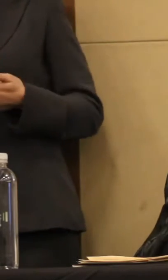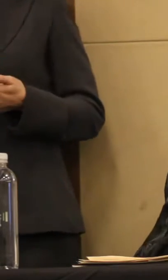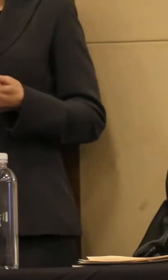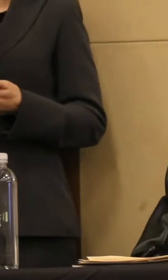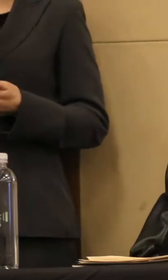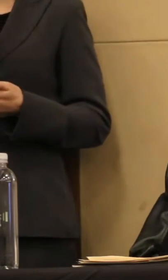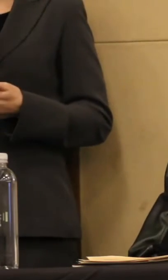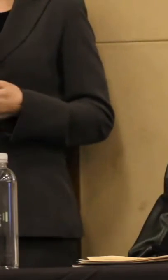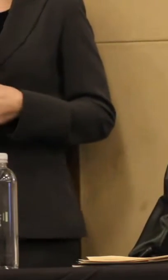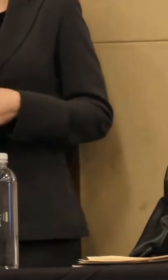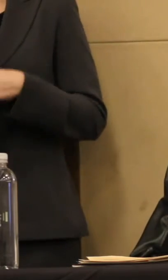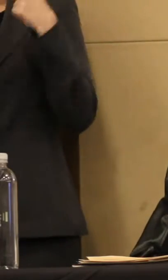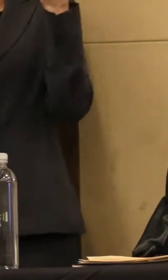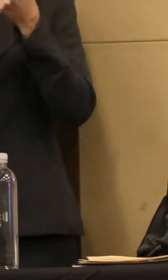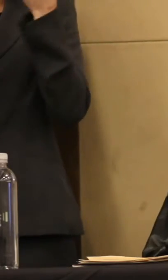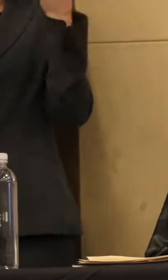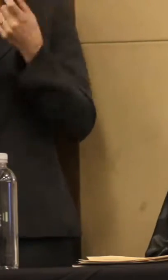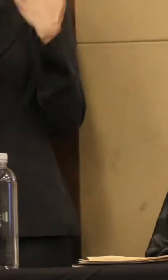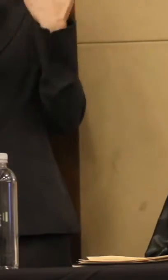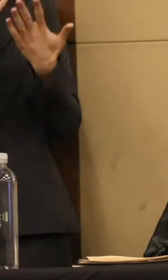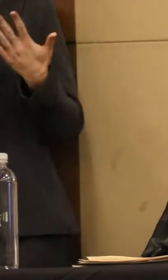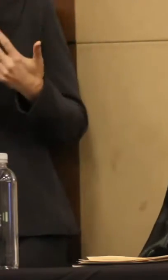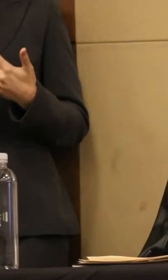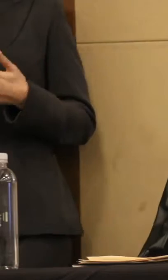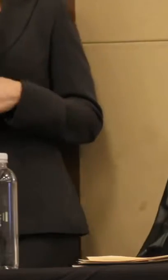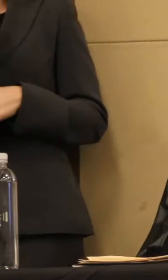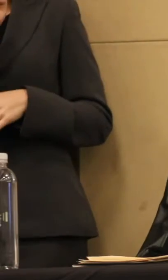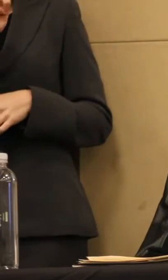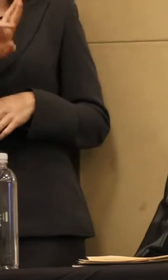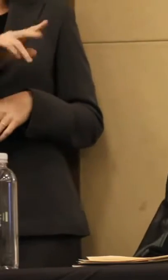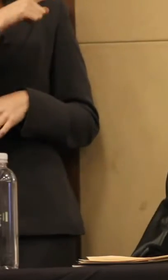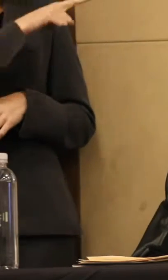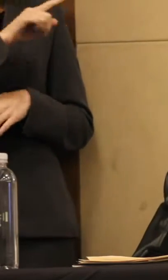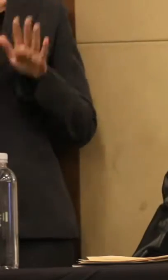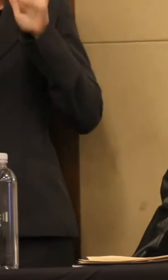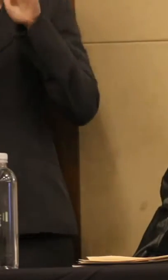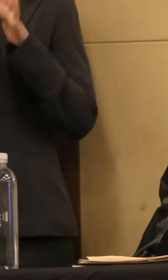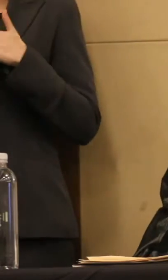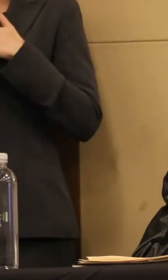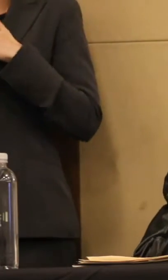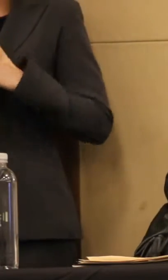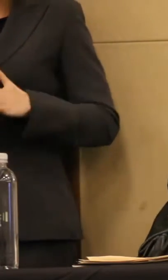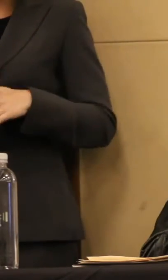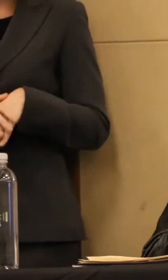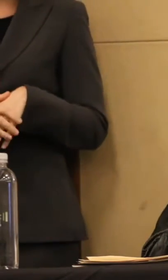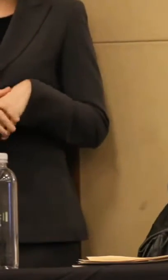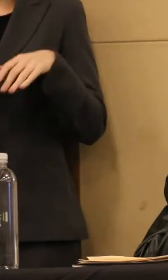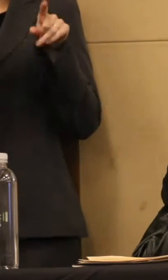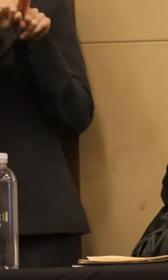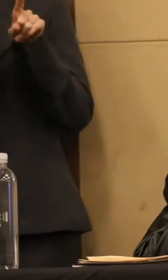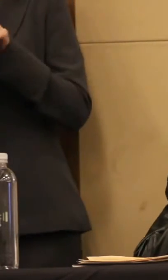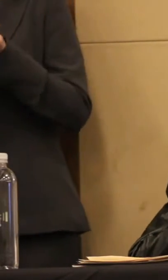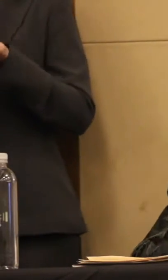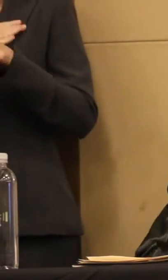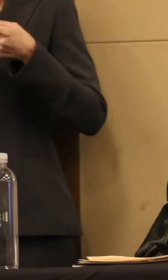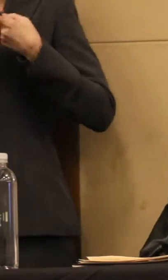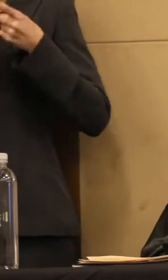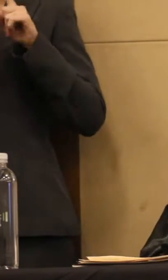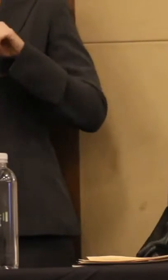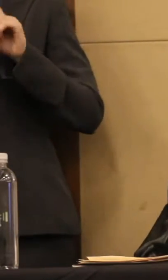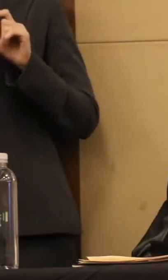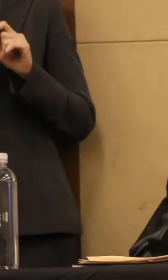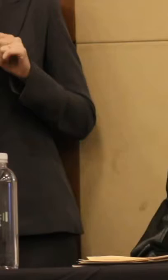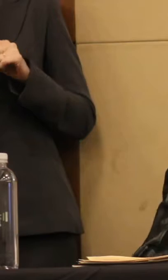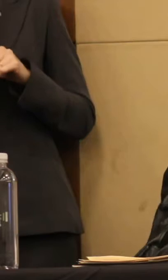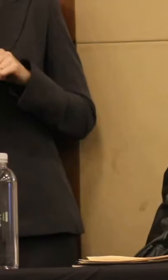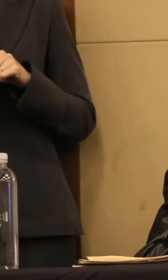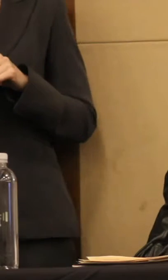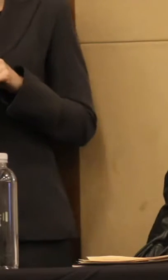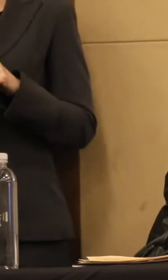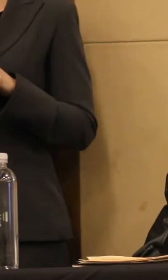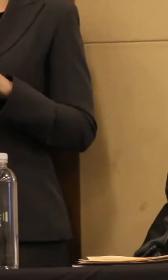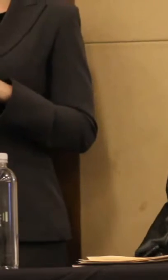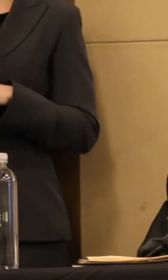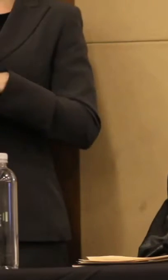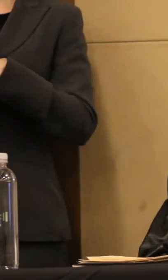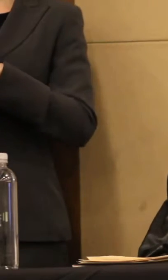Thank you to Jennifer, terrific leader and also my friend Calvin, I saw earlier.